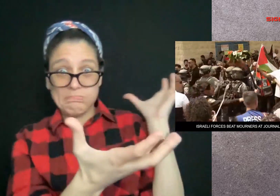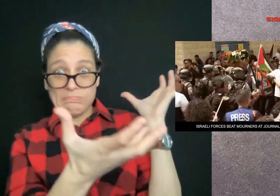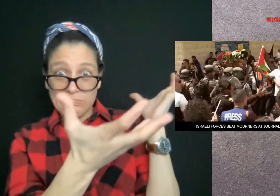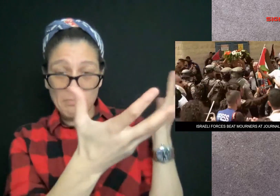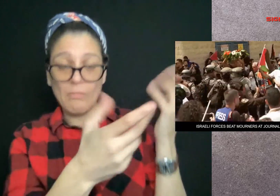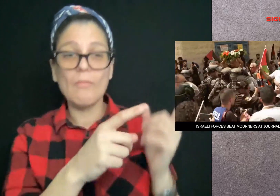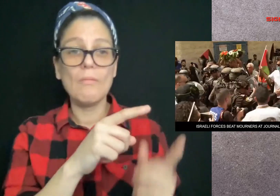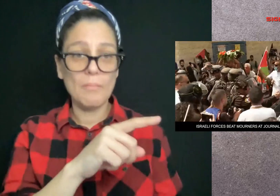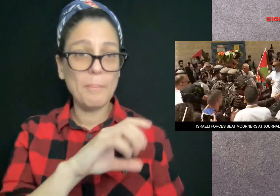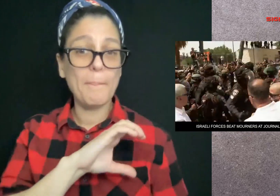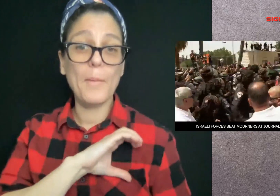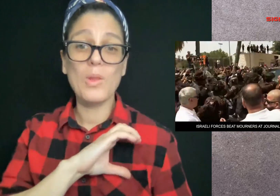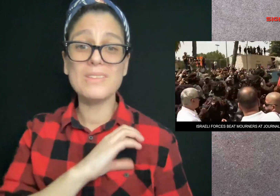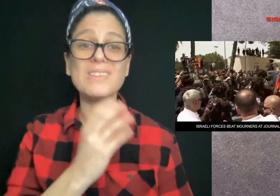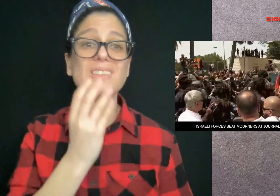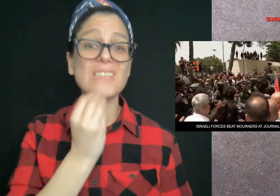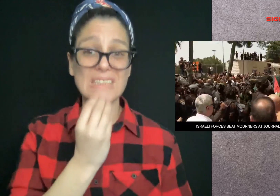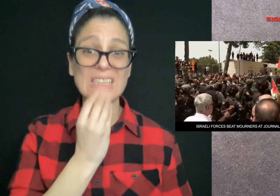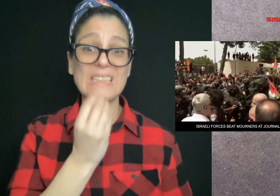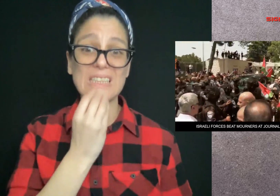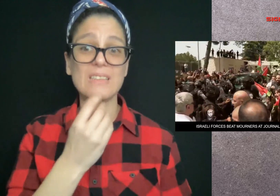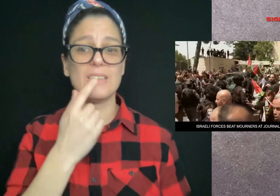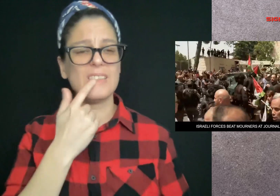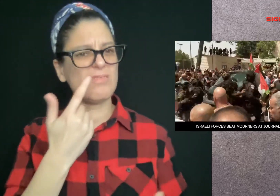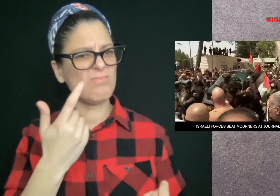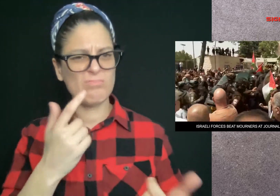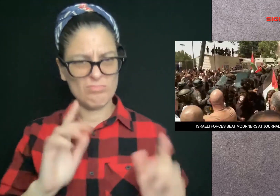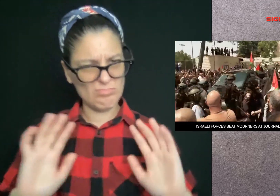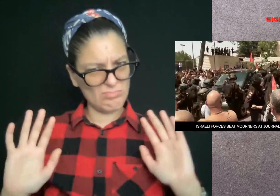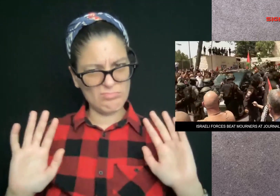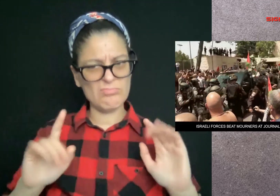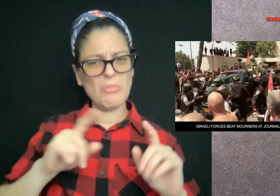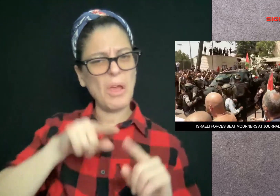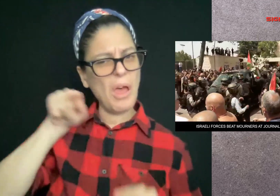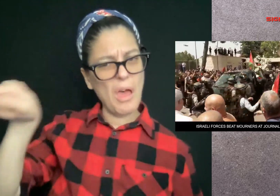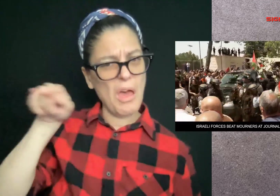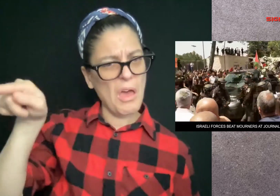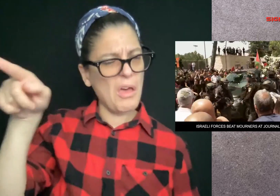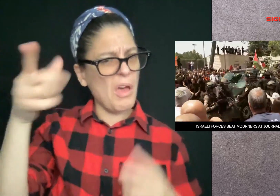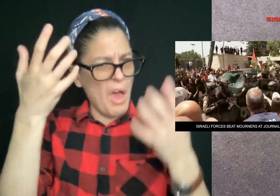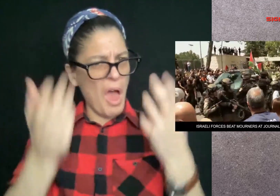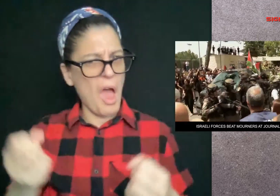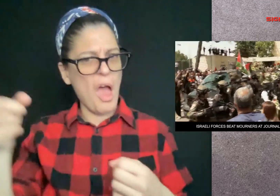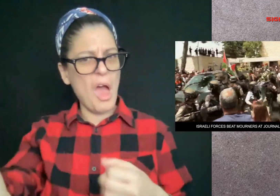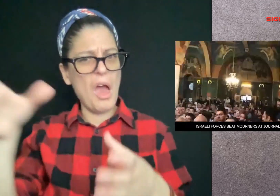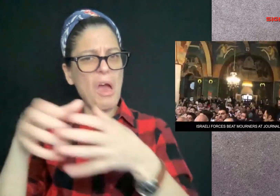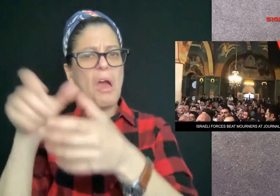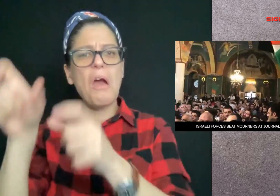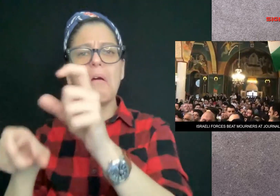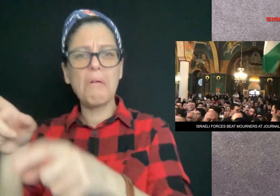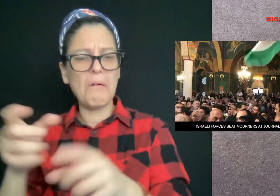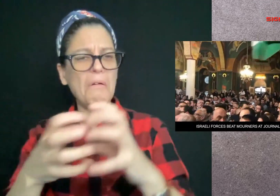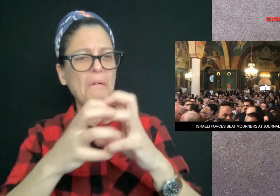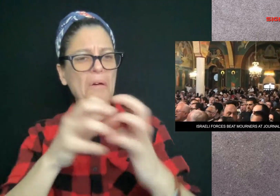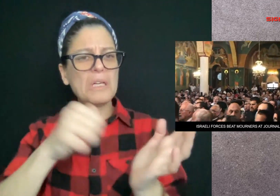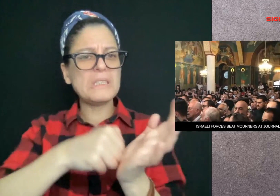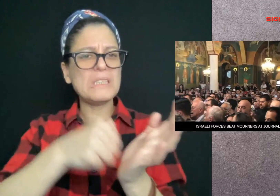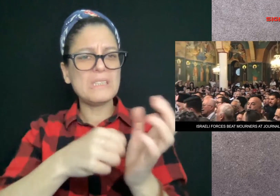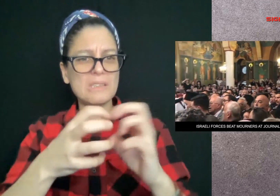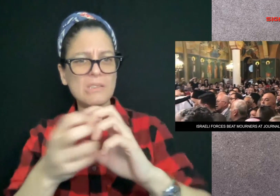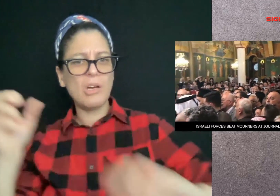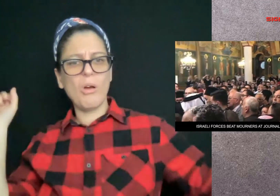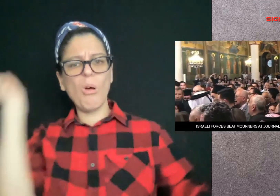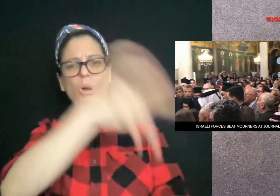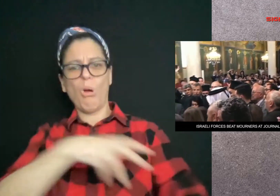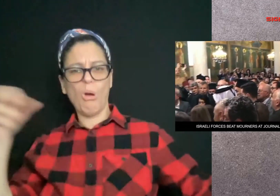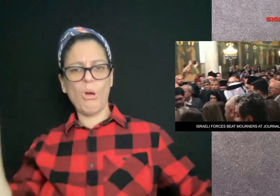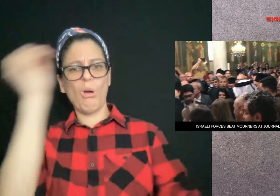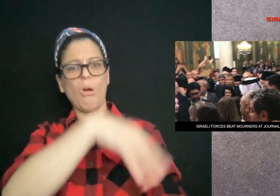fell to the ground Israeli police insist they were defending